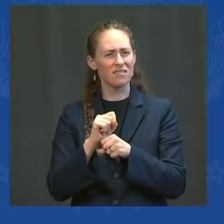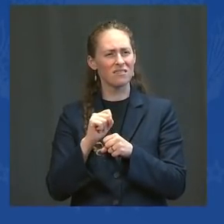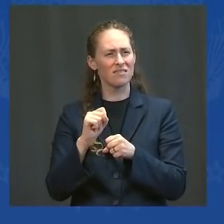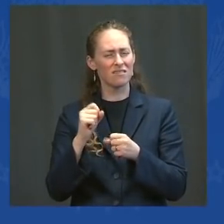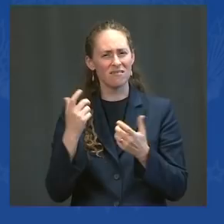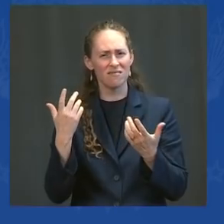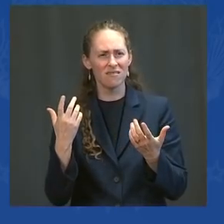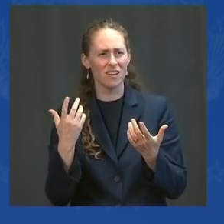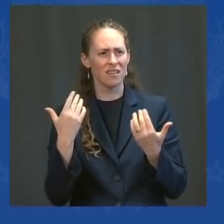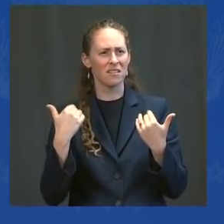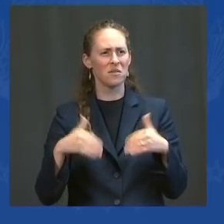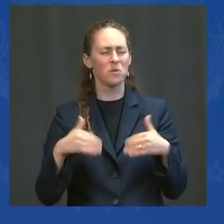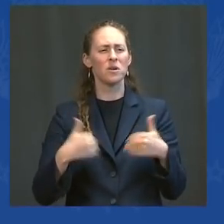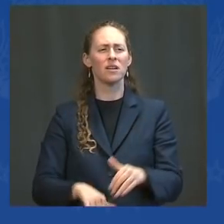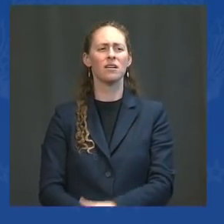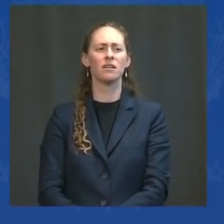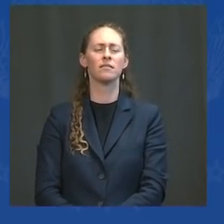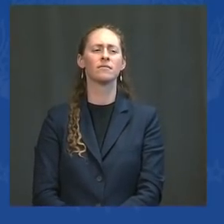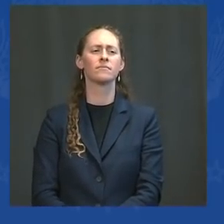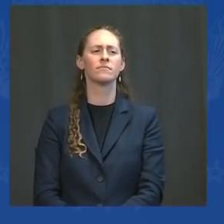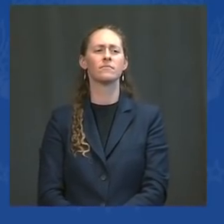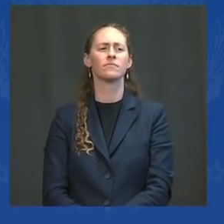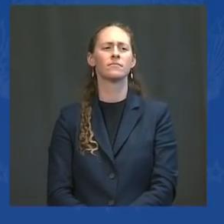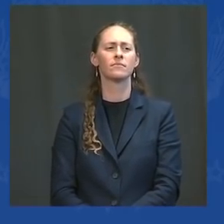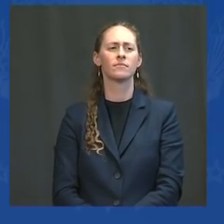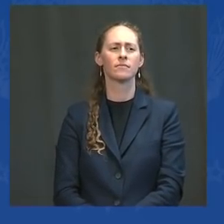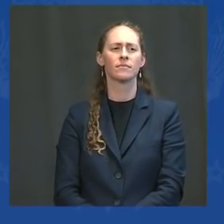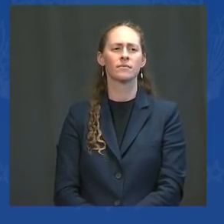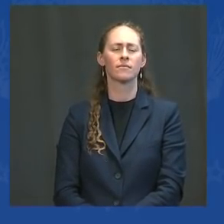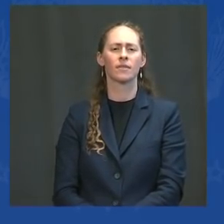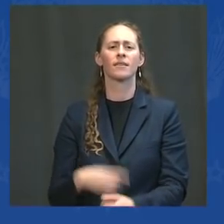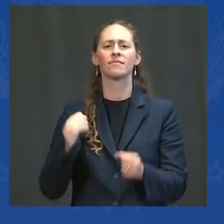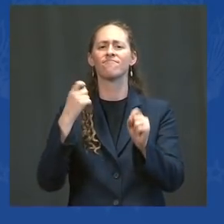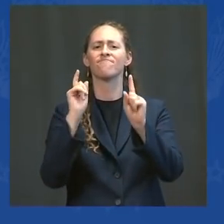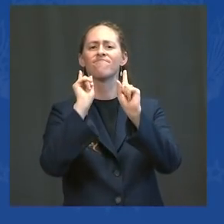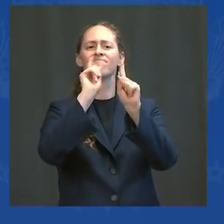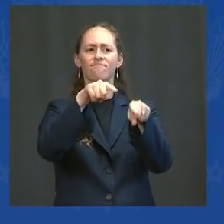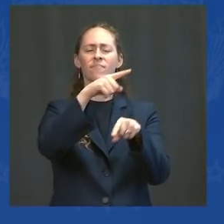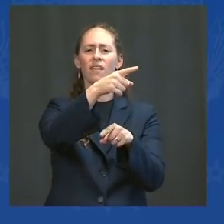to honor Officer Brian Sicknick, who lost his life.